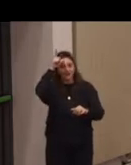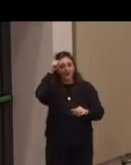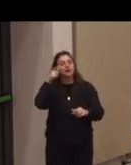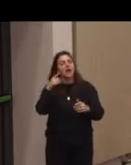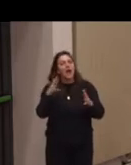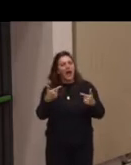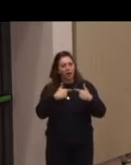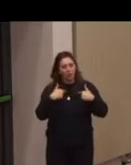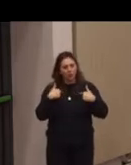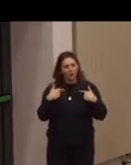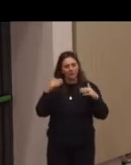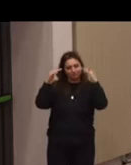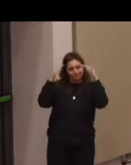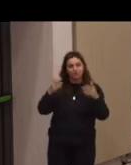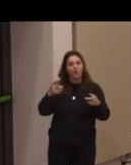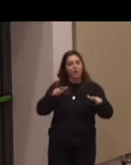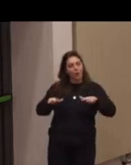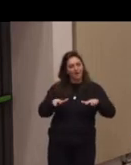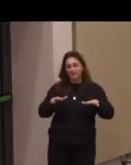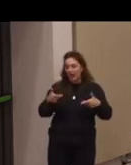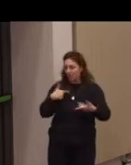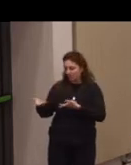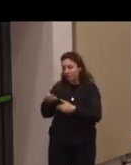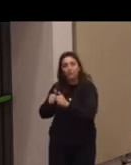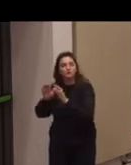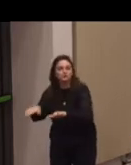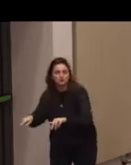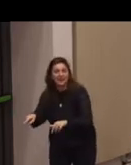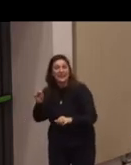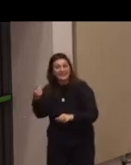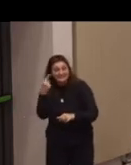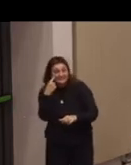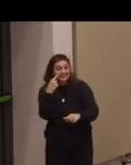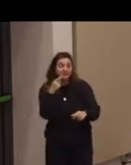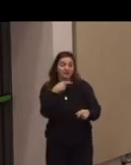the WASH engineers are speaking with each individual child with a disability and asking